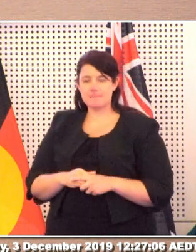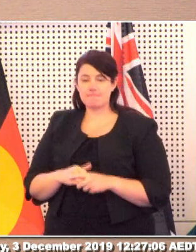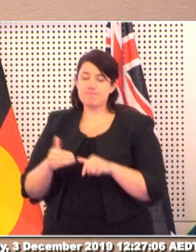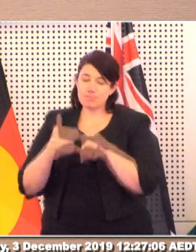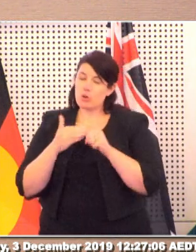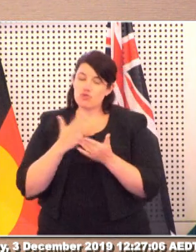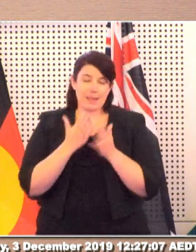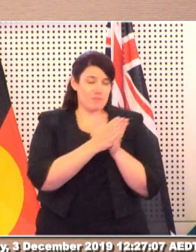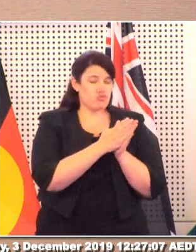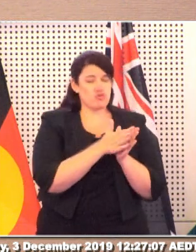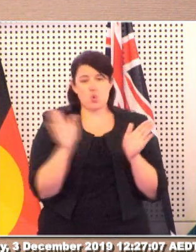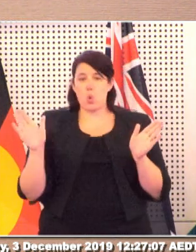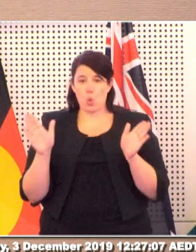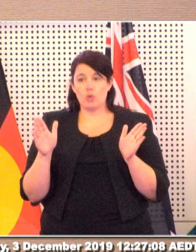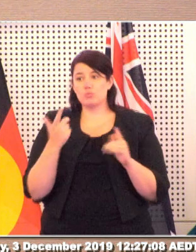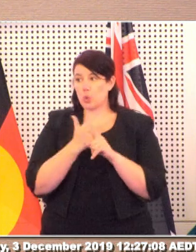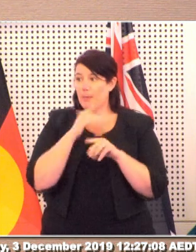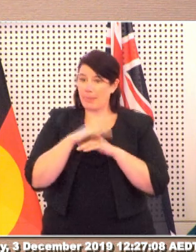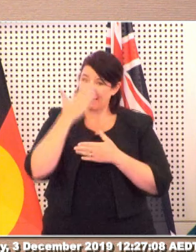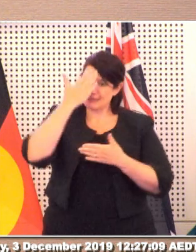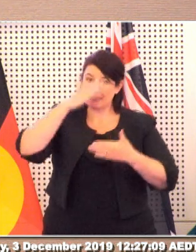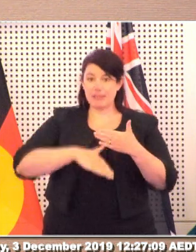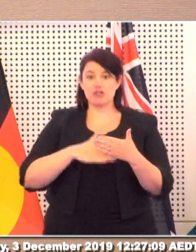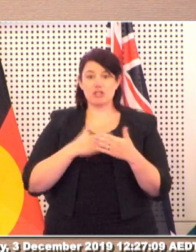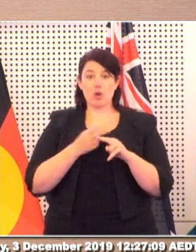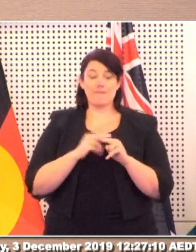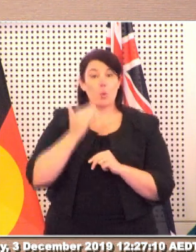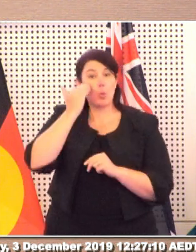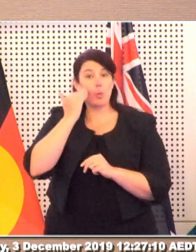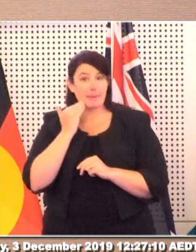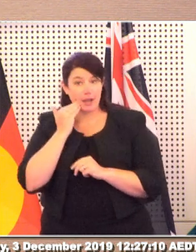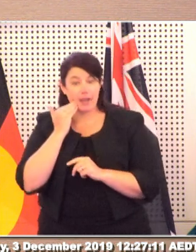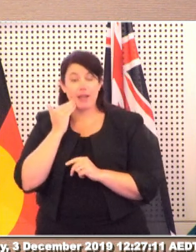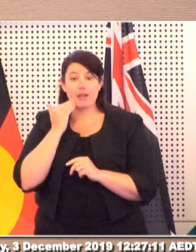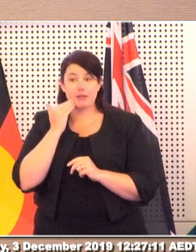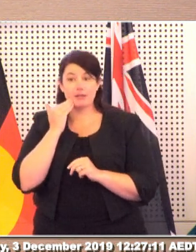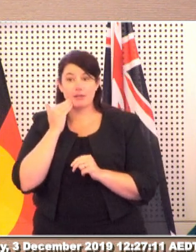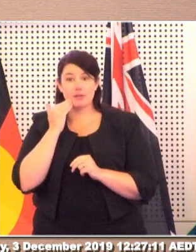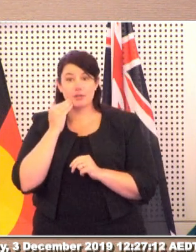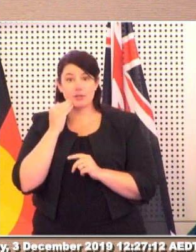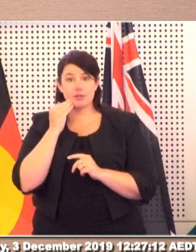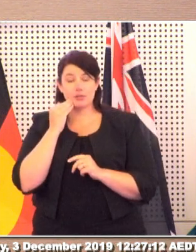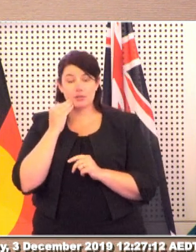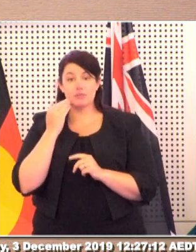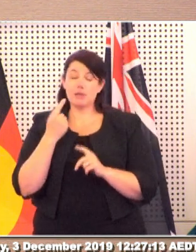I think there are the experiences of women who are subjected – and men – who are